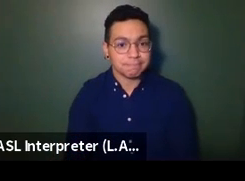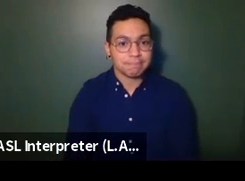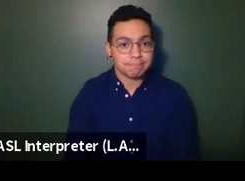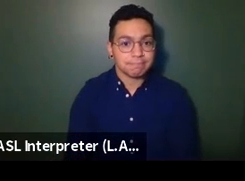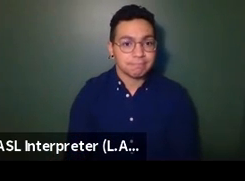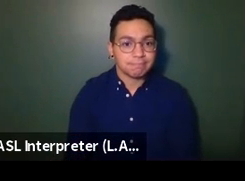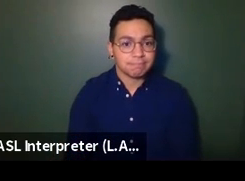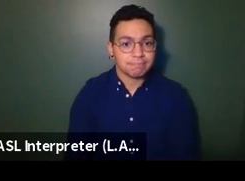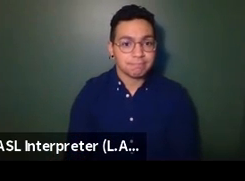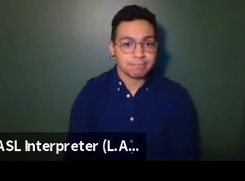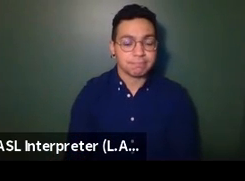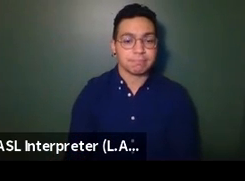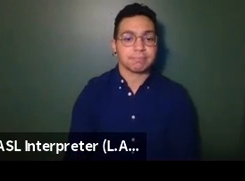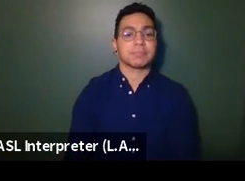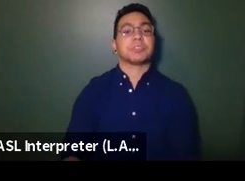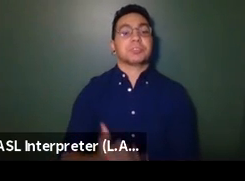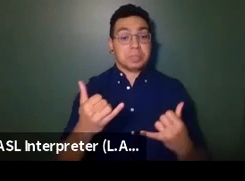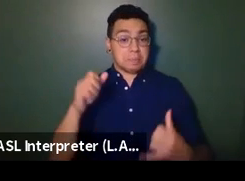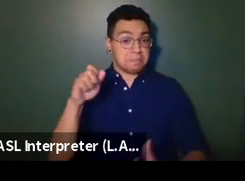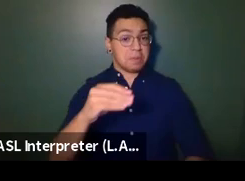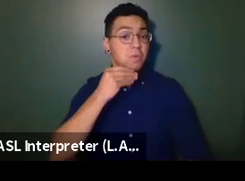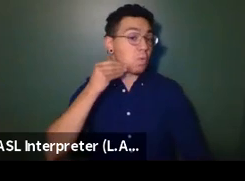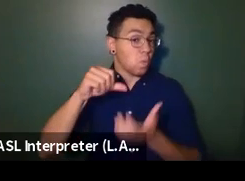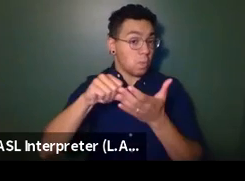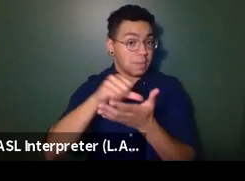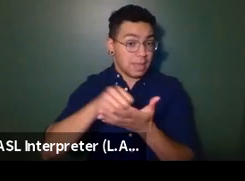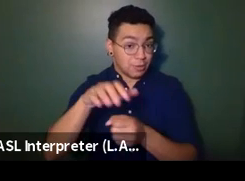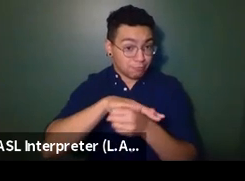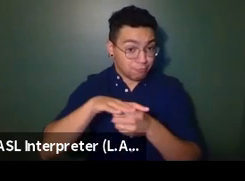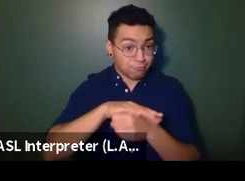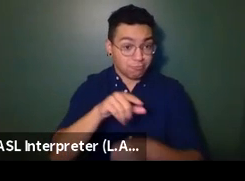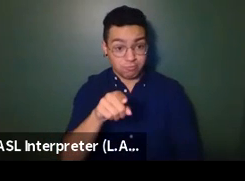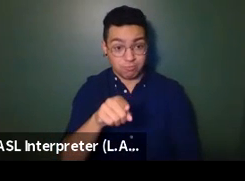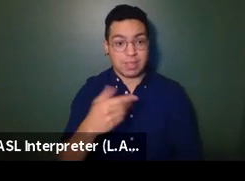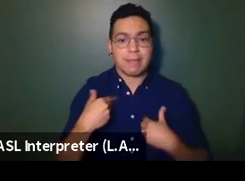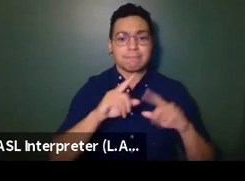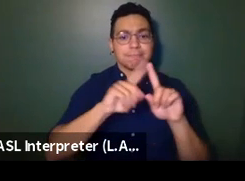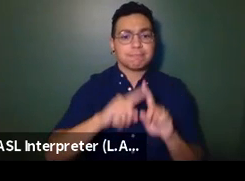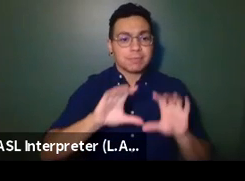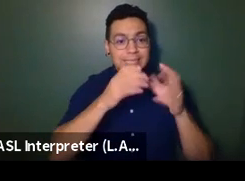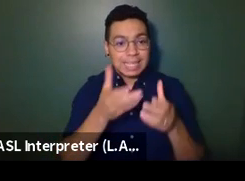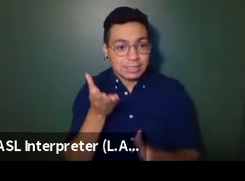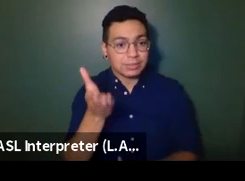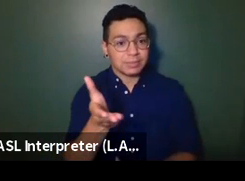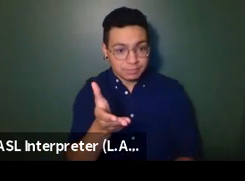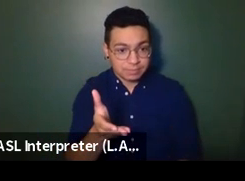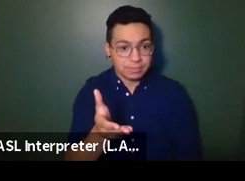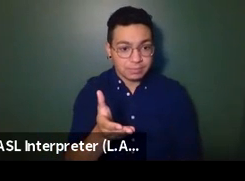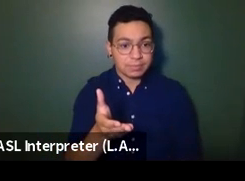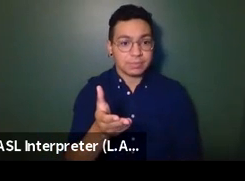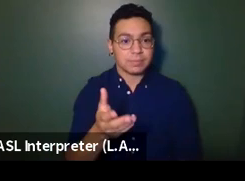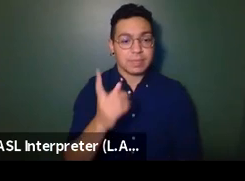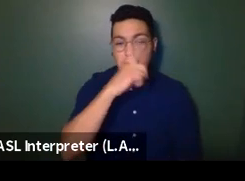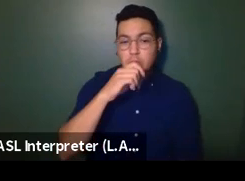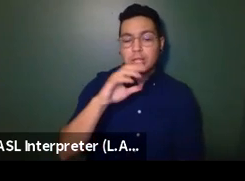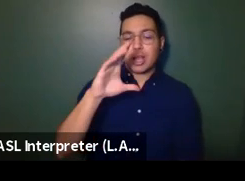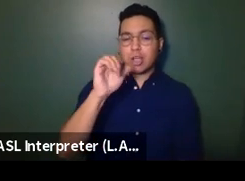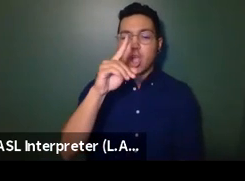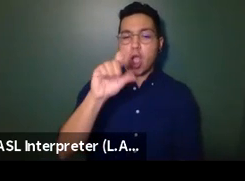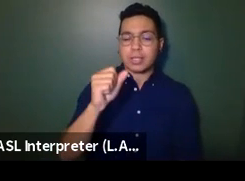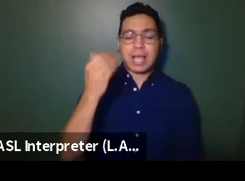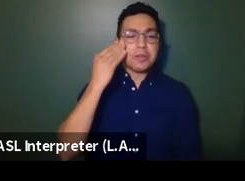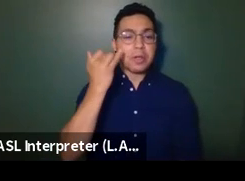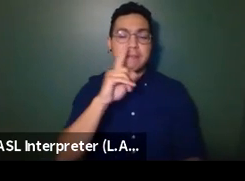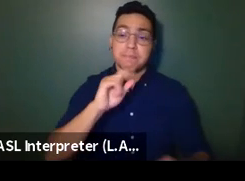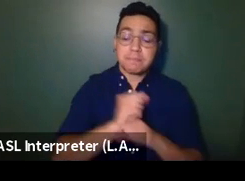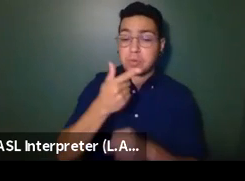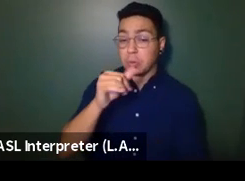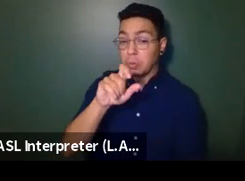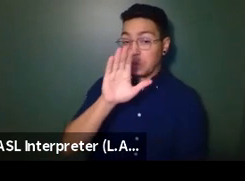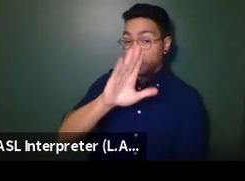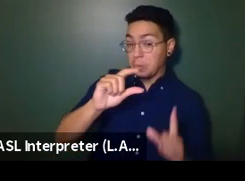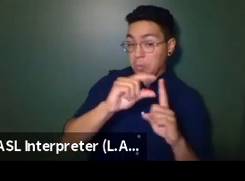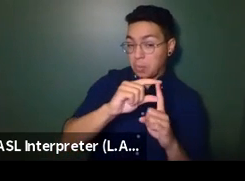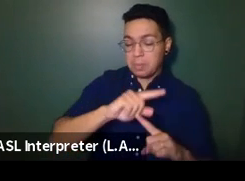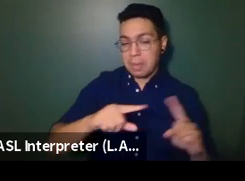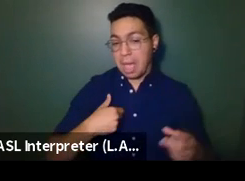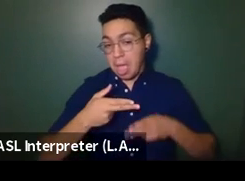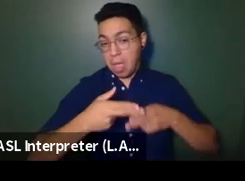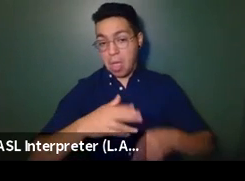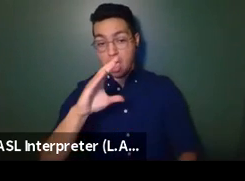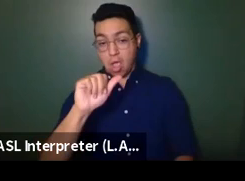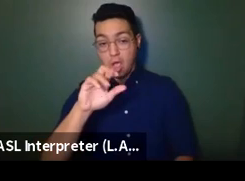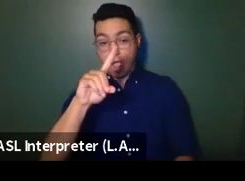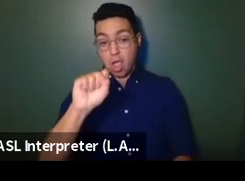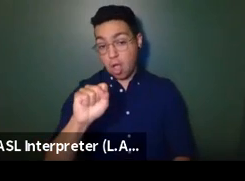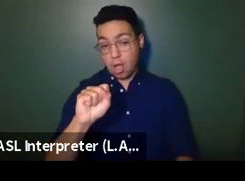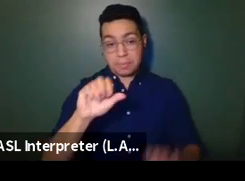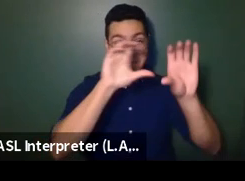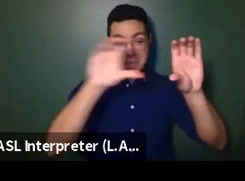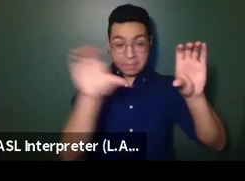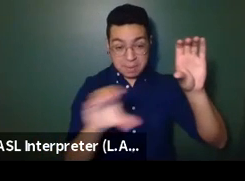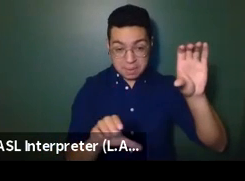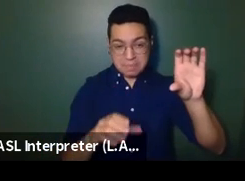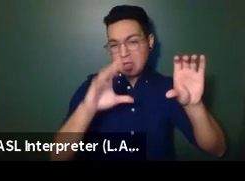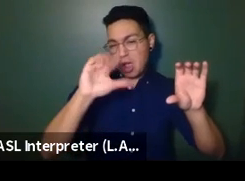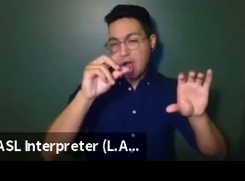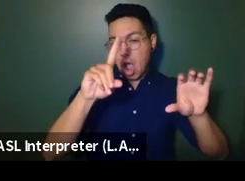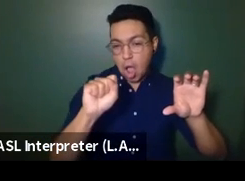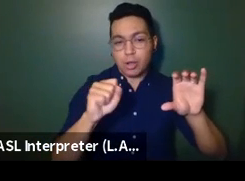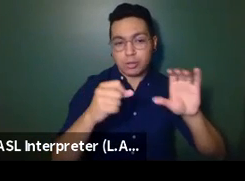Katherine Livick - ESD 112: Going back to that homepage, we have different classes displayed here as cards. I'm honestly not sure if that's the official Google word for those, Jeff maybe you know, but that's what I think of them as his little cards that display for each classroom.